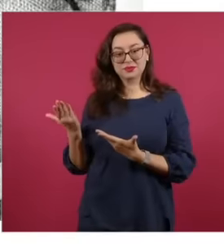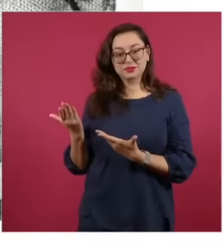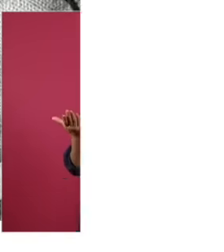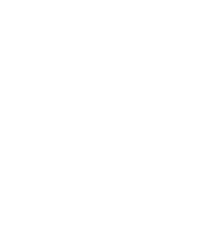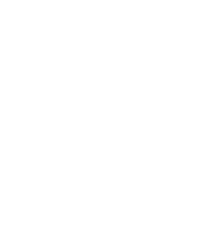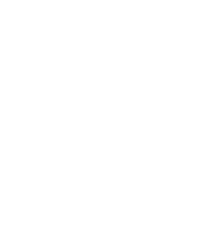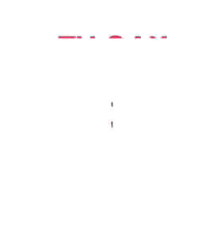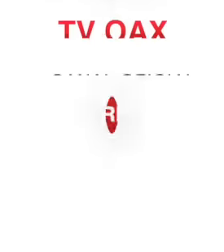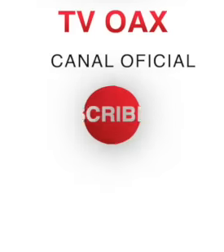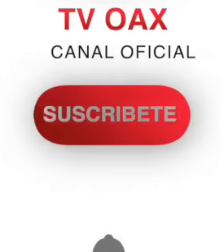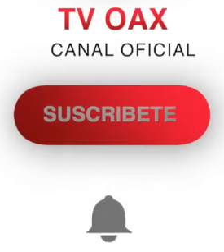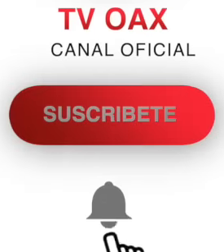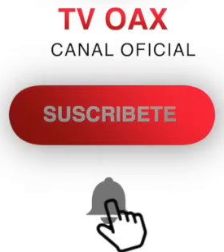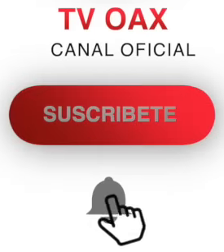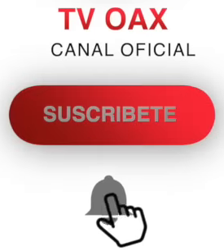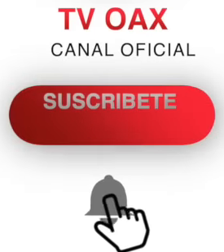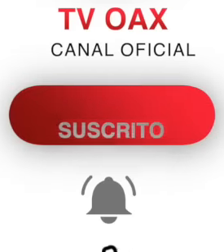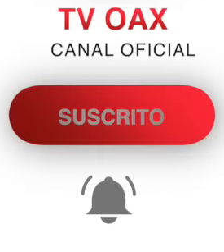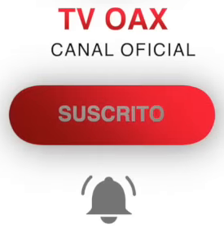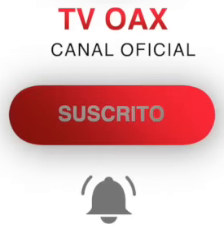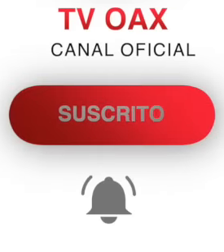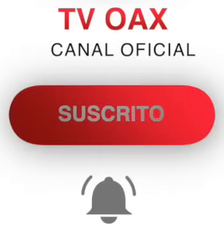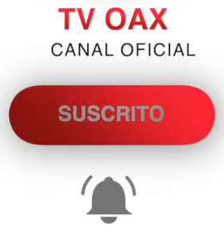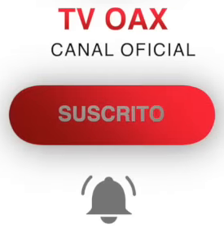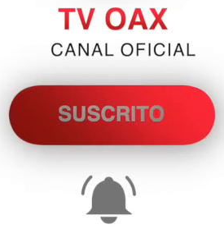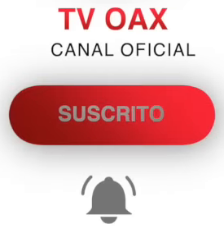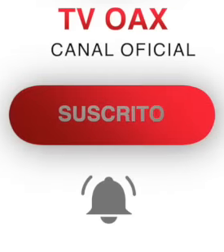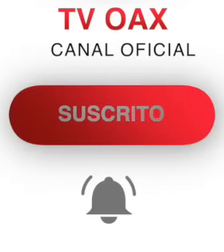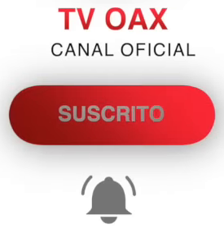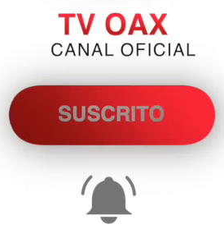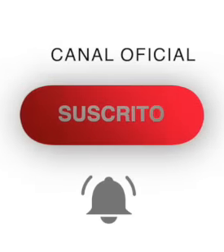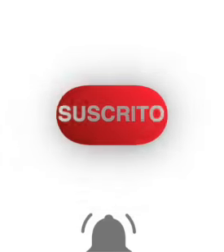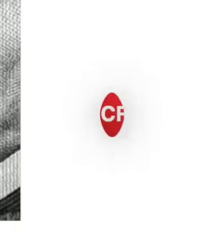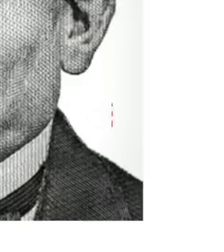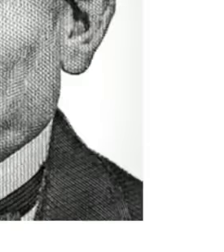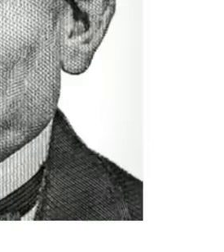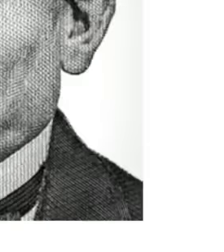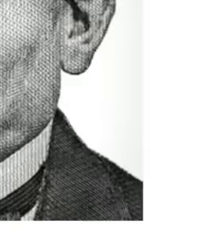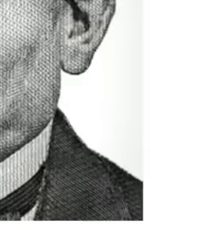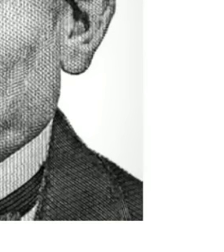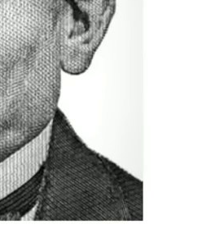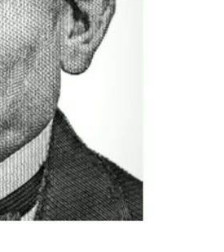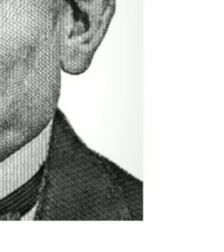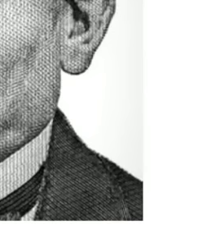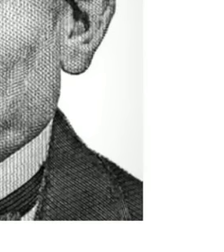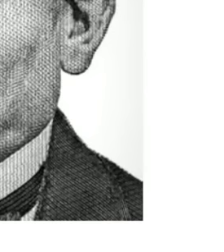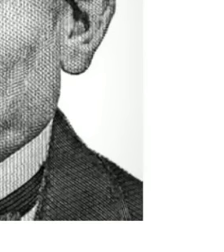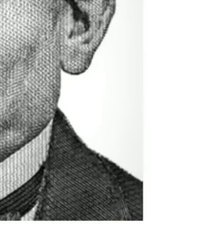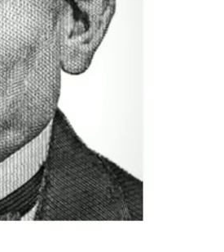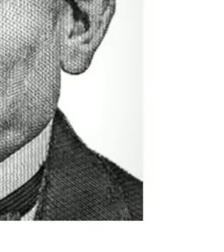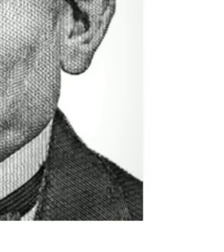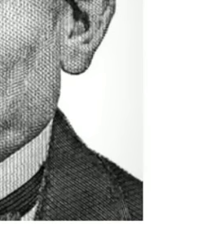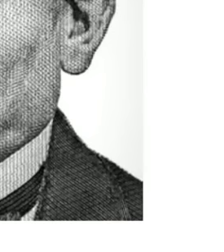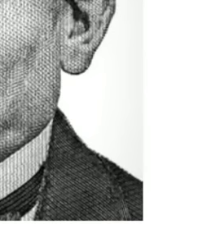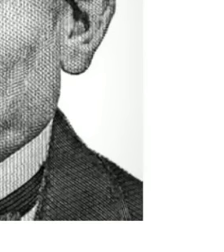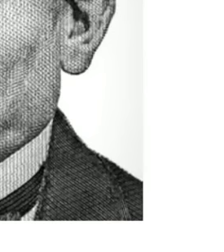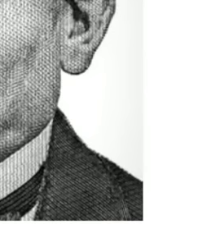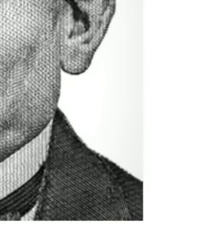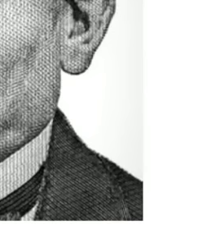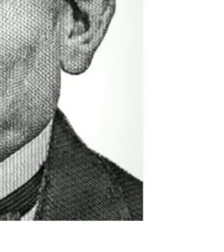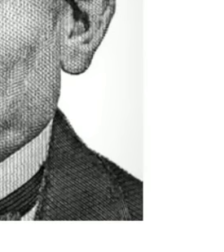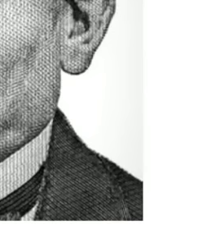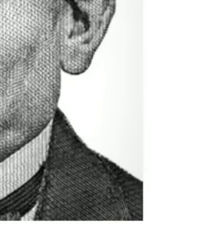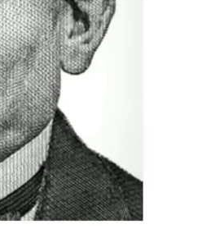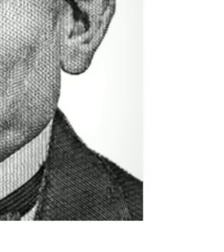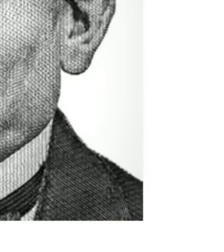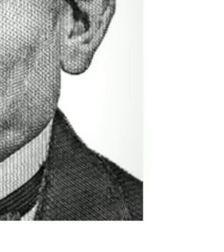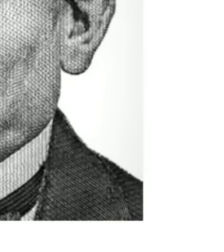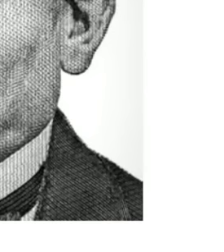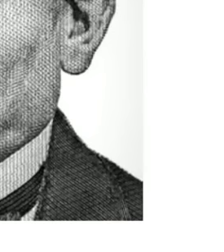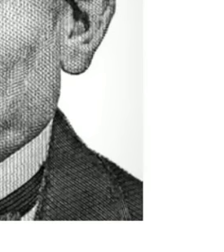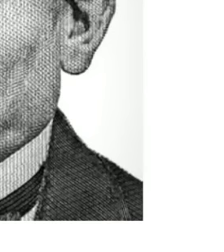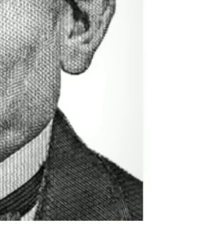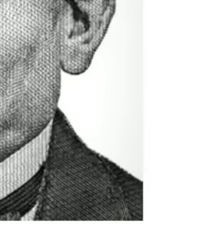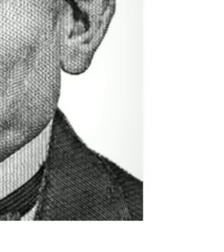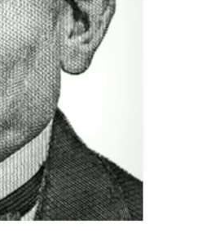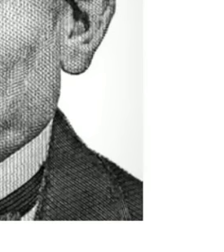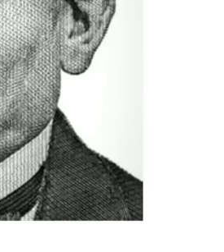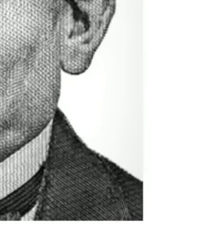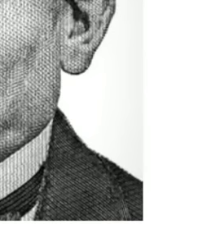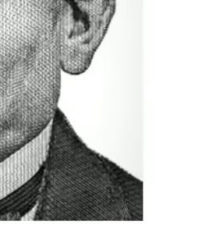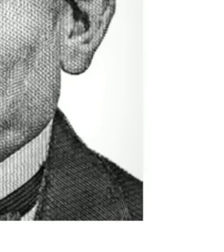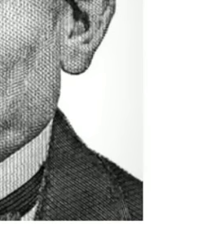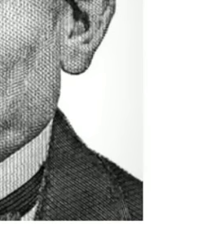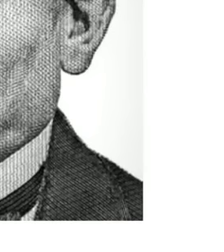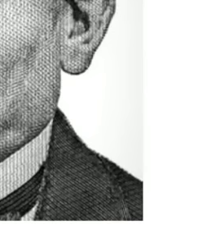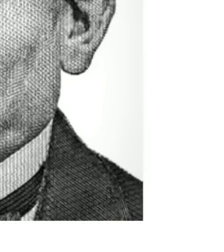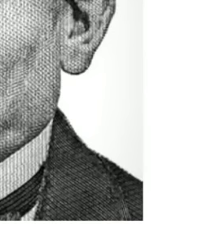is V is the support of Mexico's foreign policy